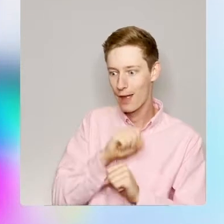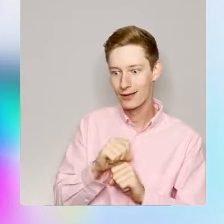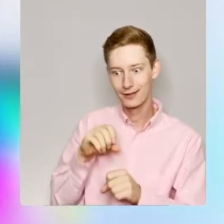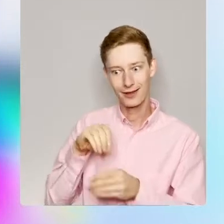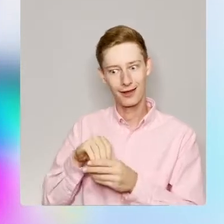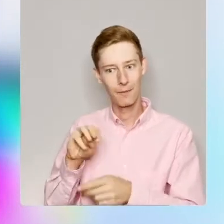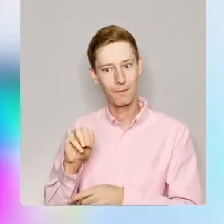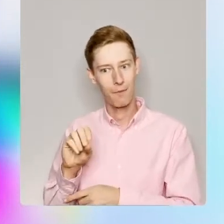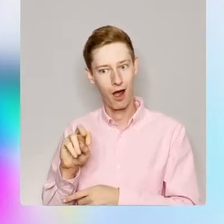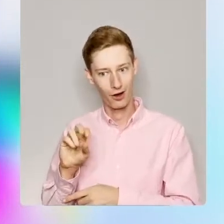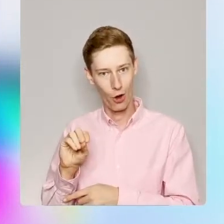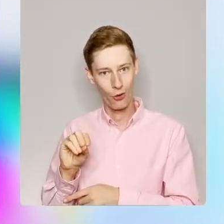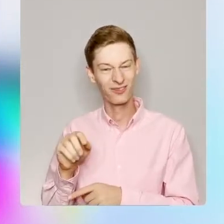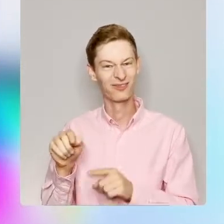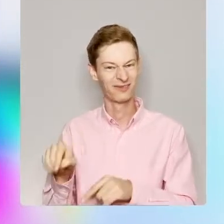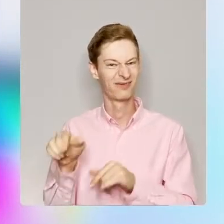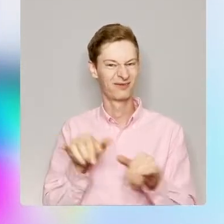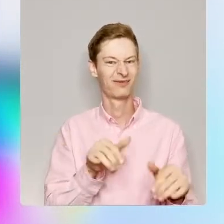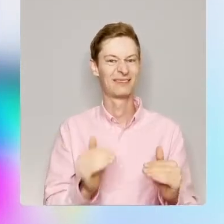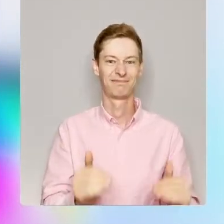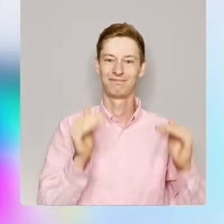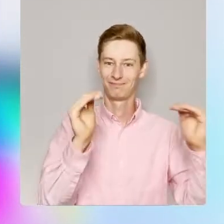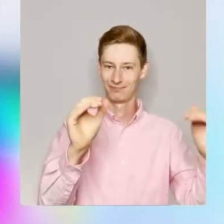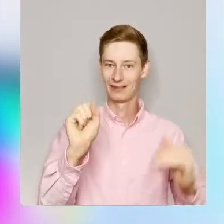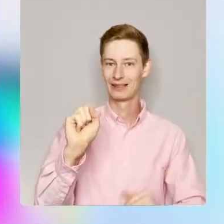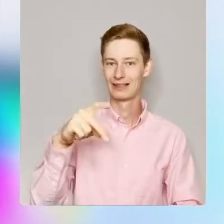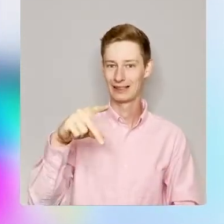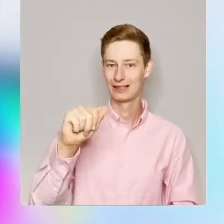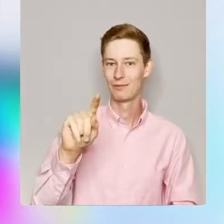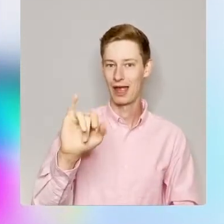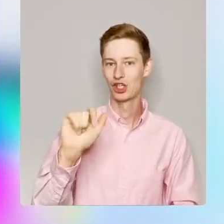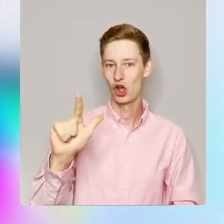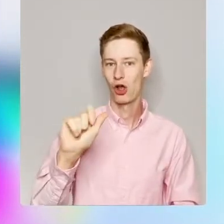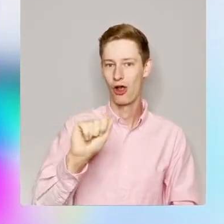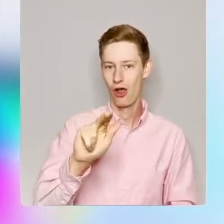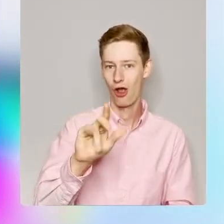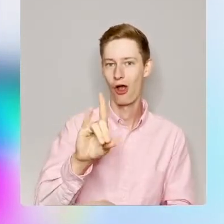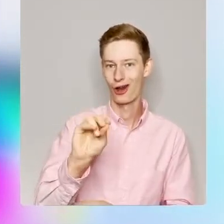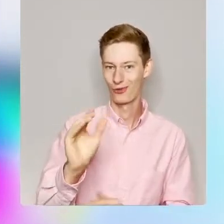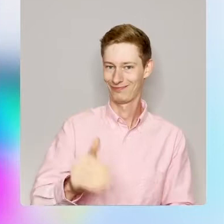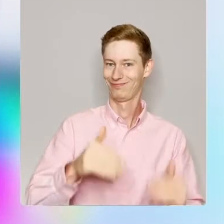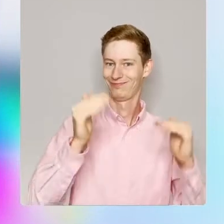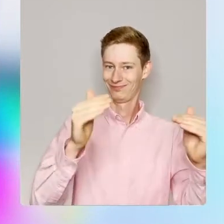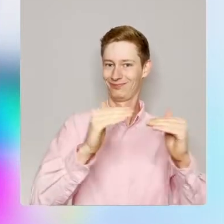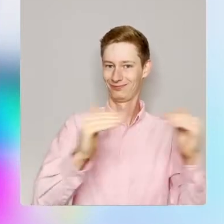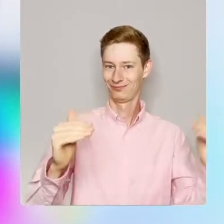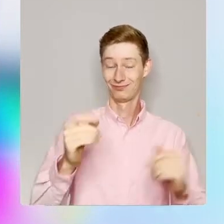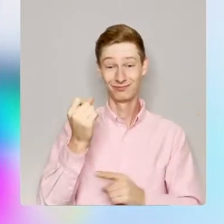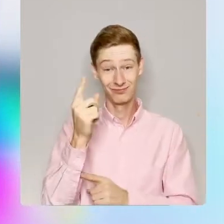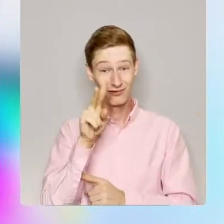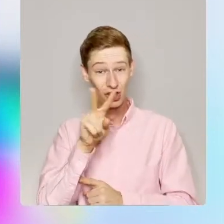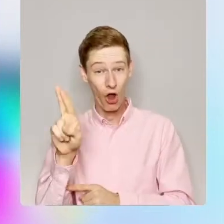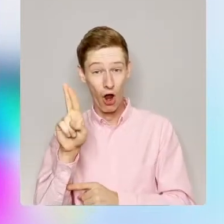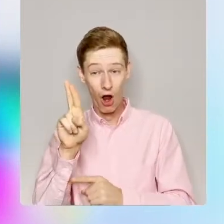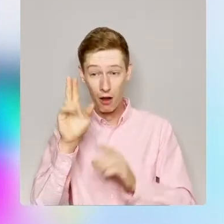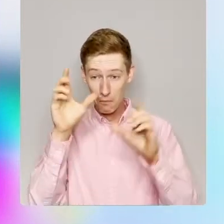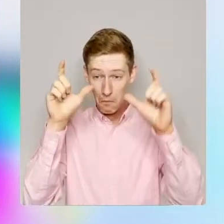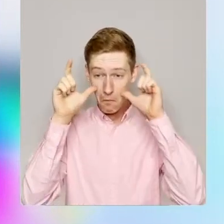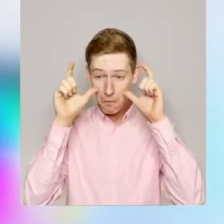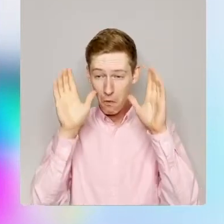Spatial Audio is the next evolution of this concept. Even though a VR headset might have a limited field of view,